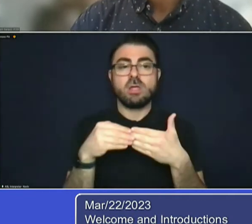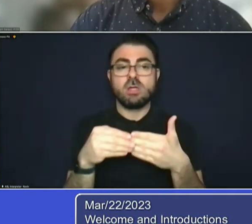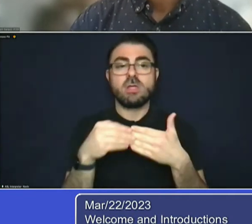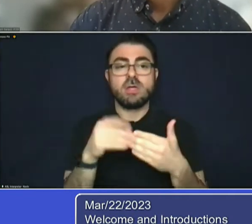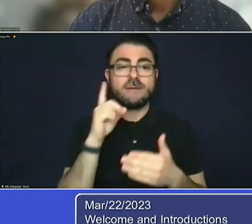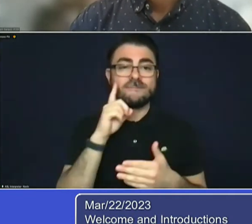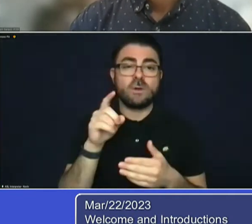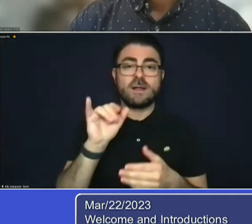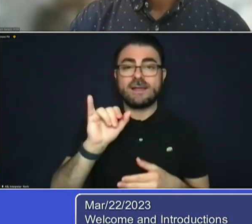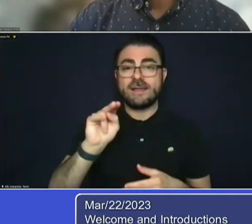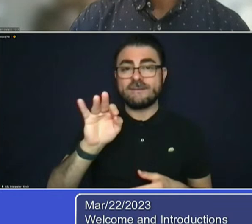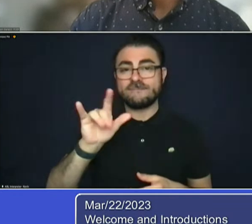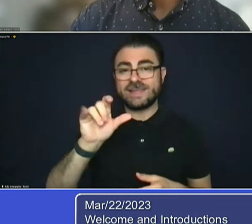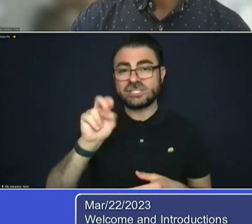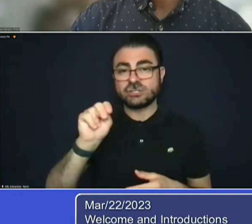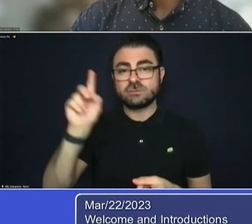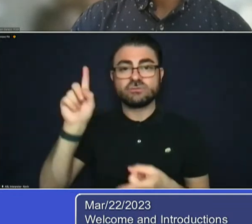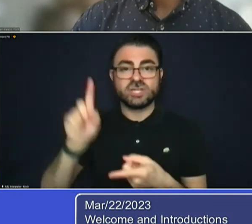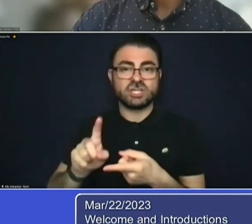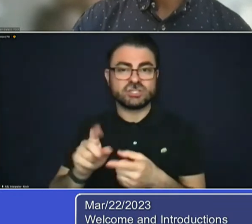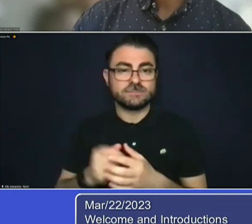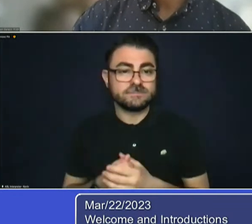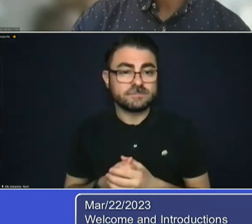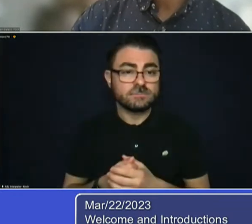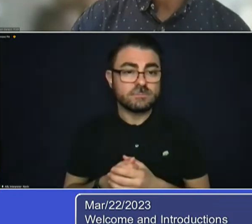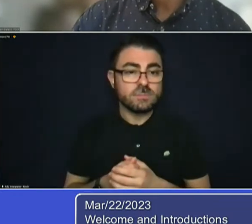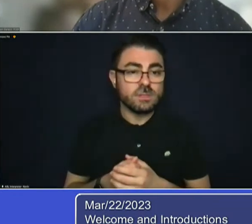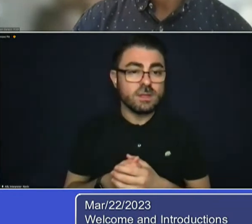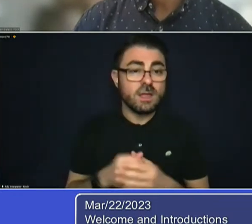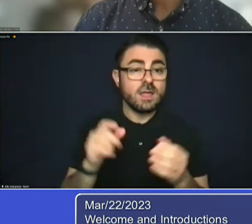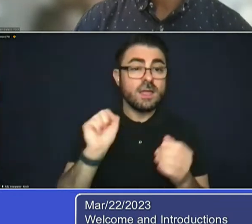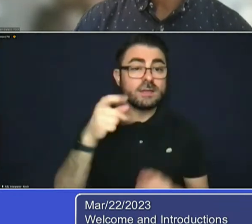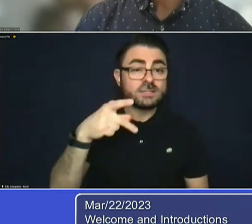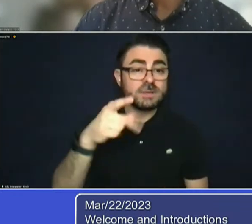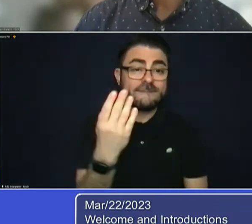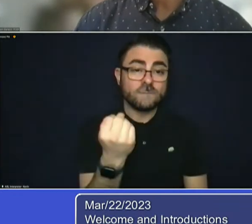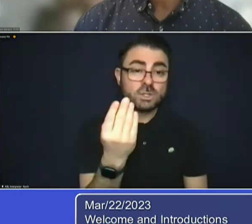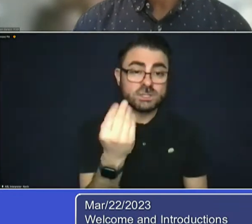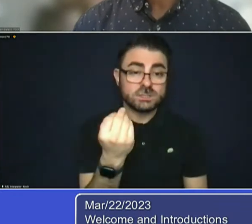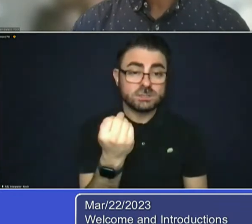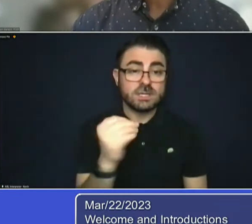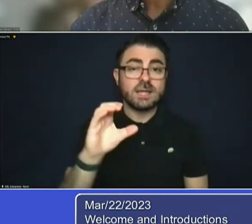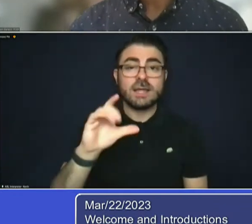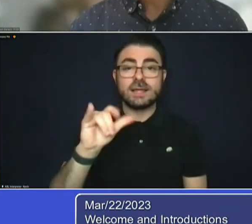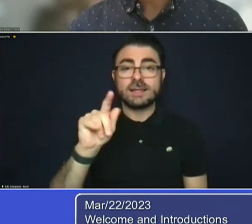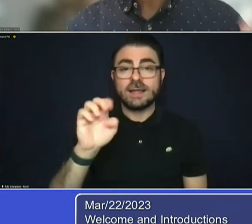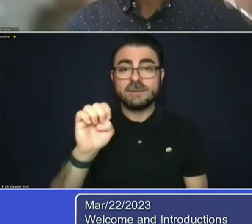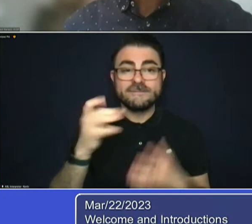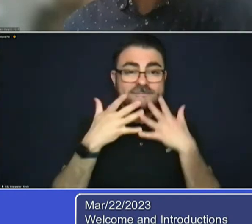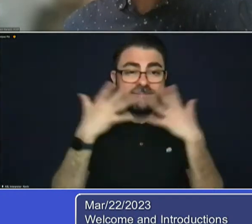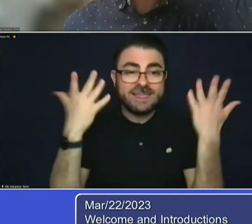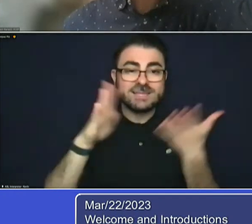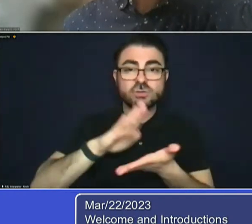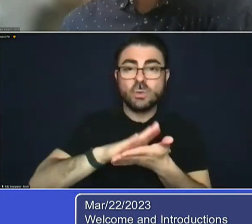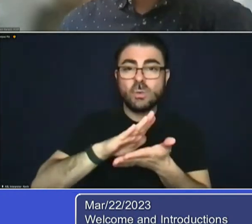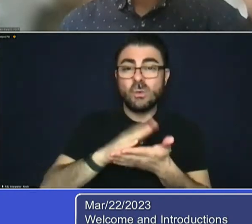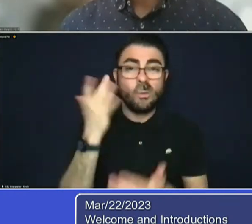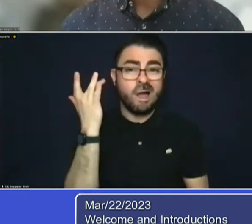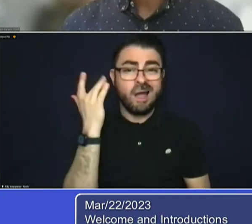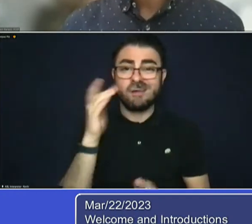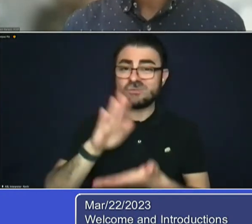AND LOW CARBON EQUITABLE